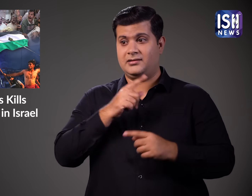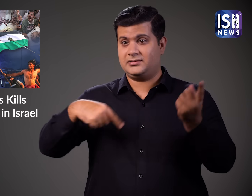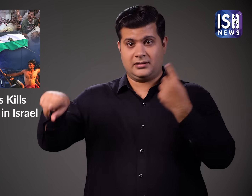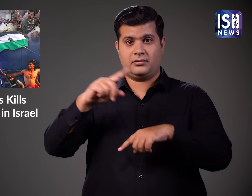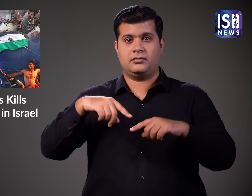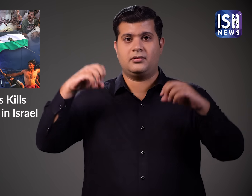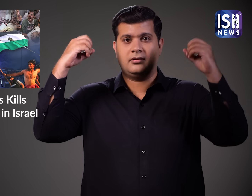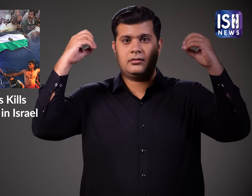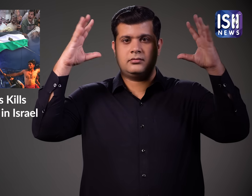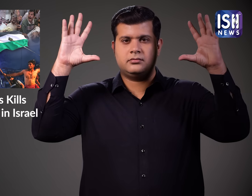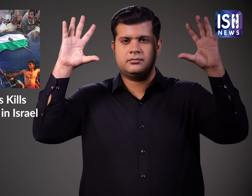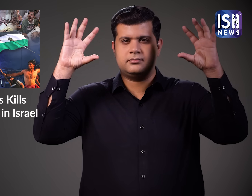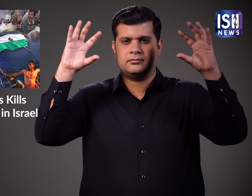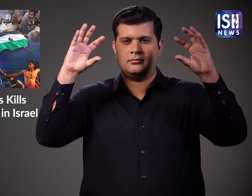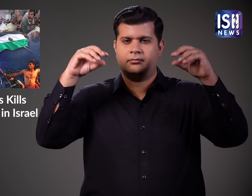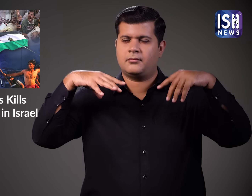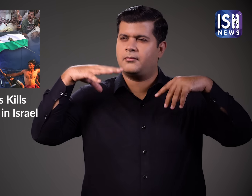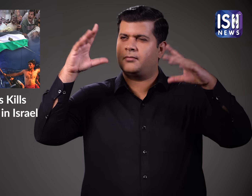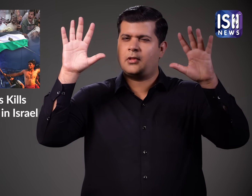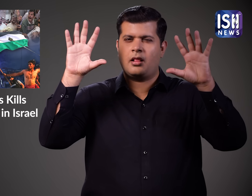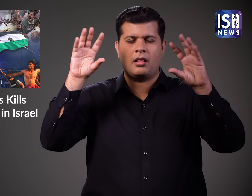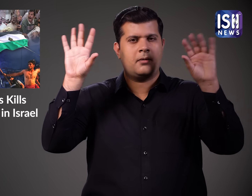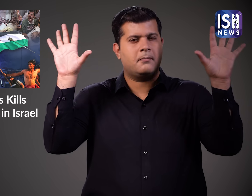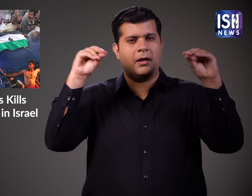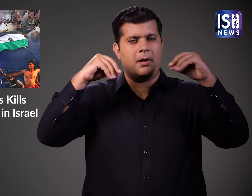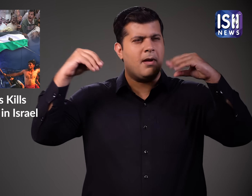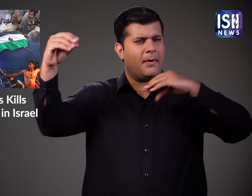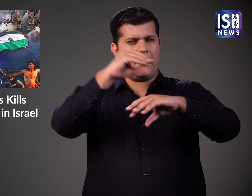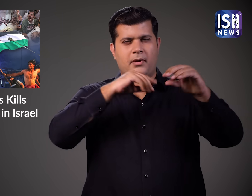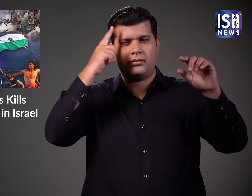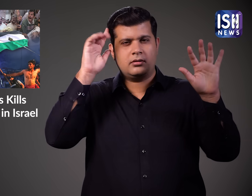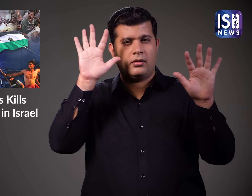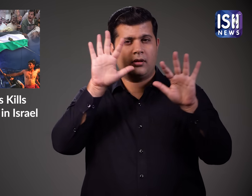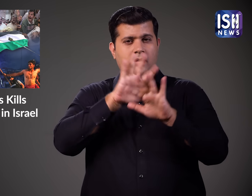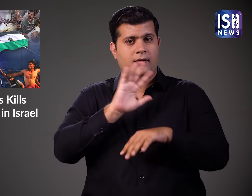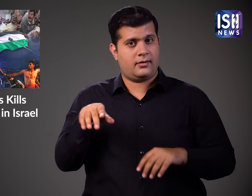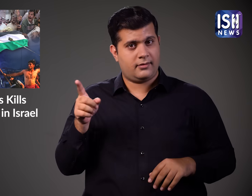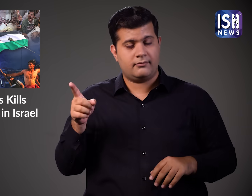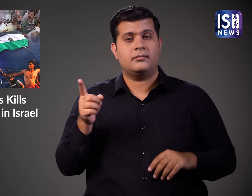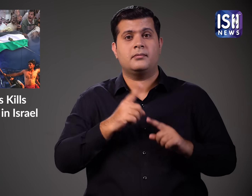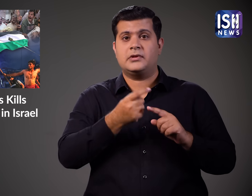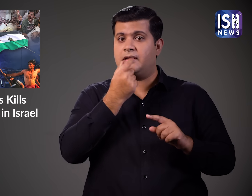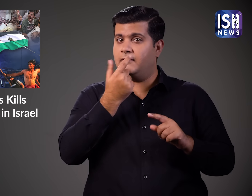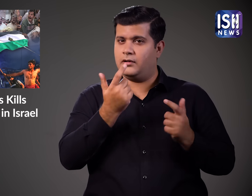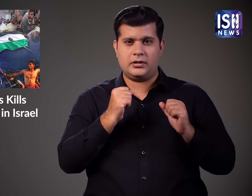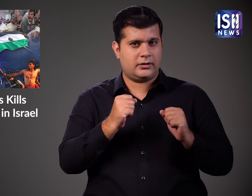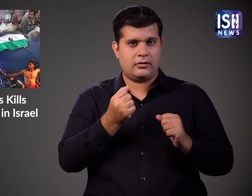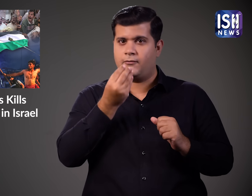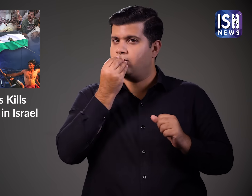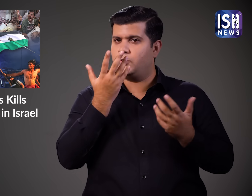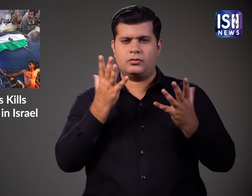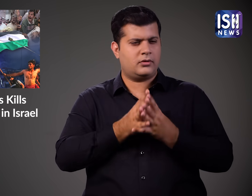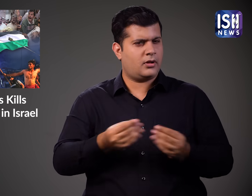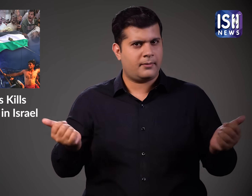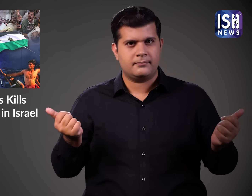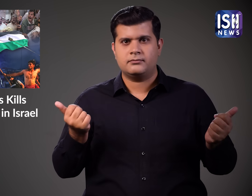parts of Palestine have gone into darkness as electricity is gone. There is lack of medicine and food.